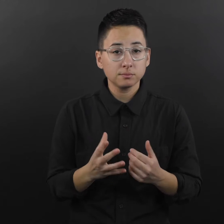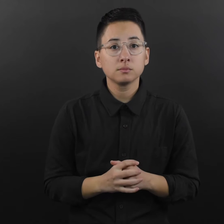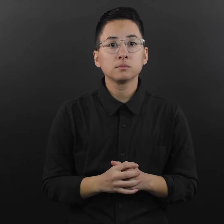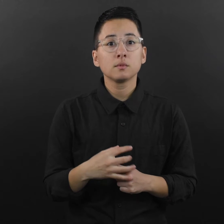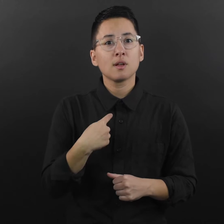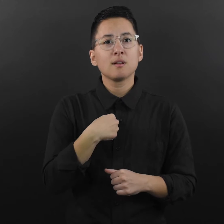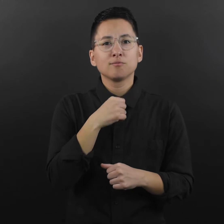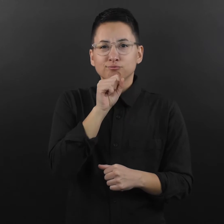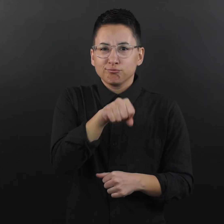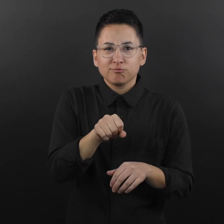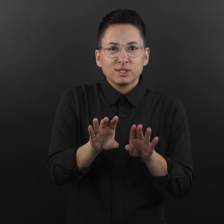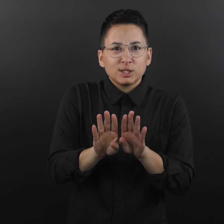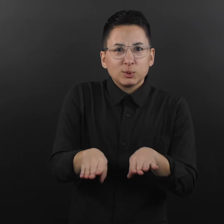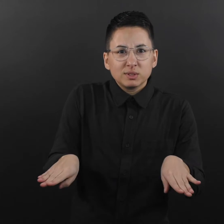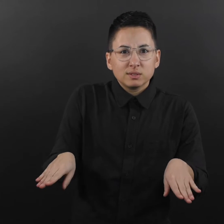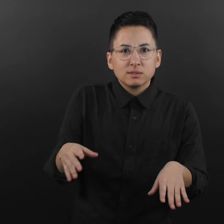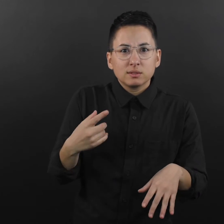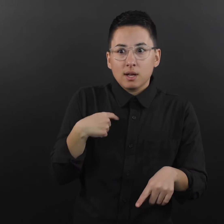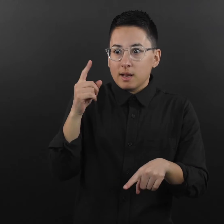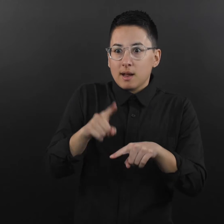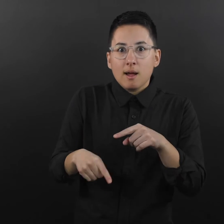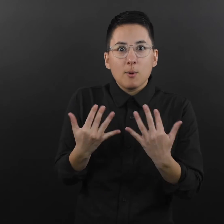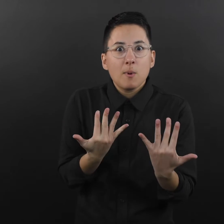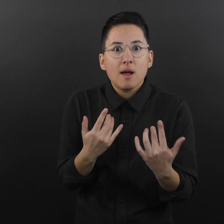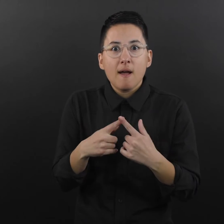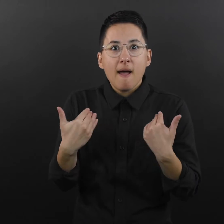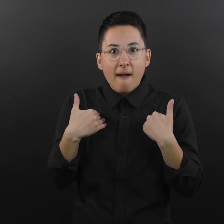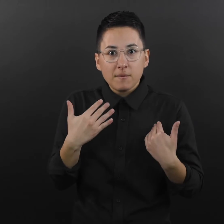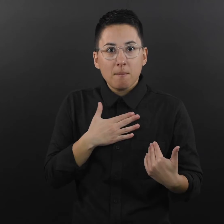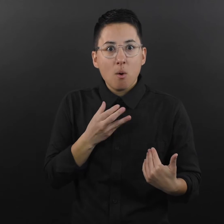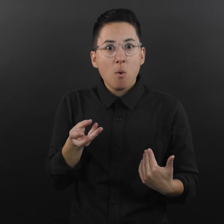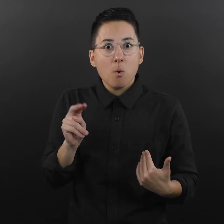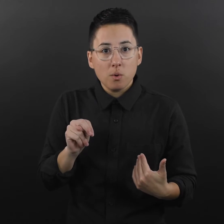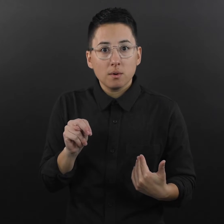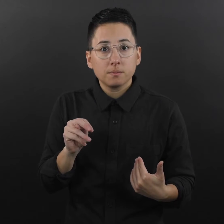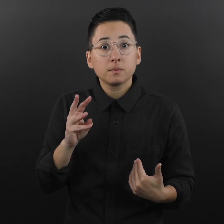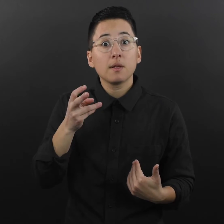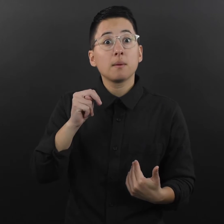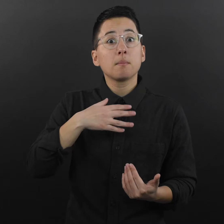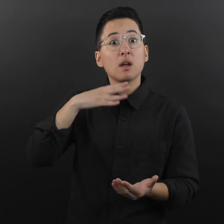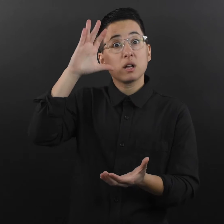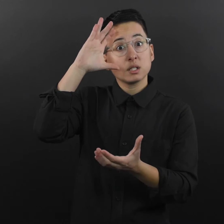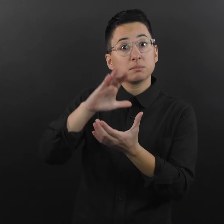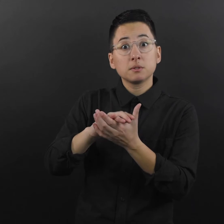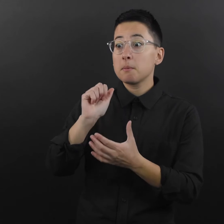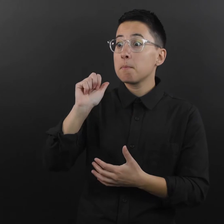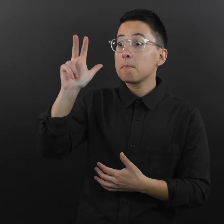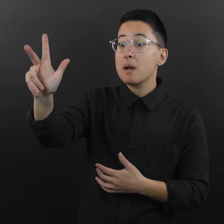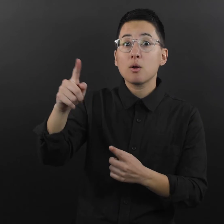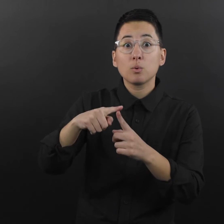“I love children and couldn’t wait to have my own. Then my husband went back to work. I